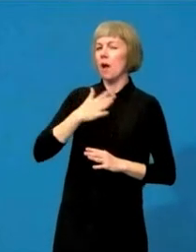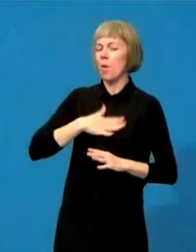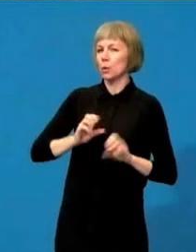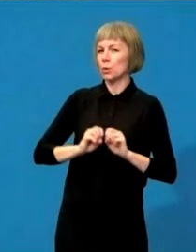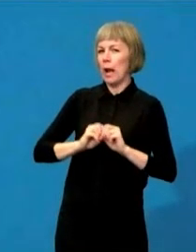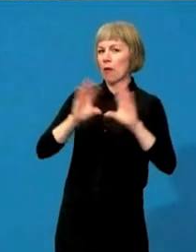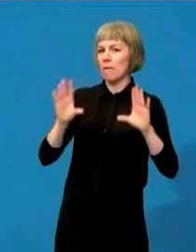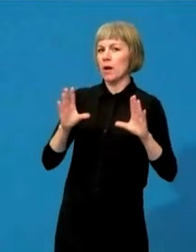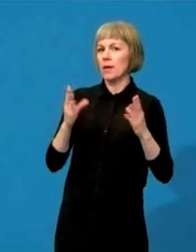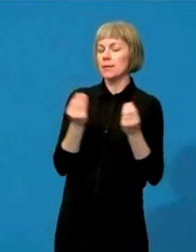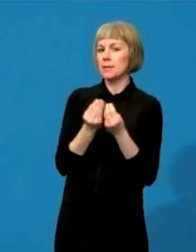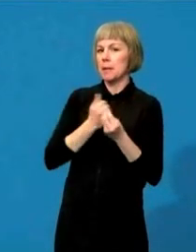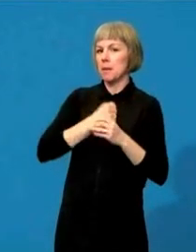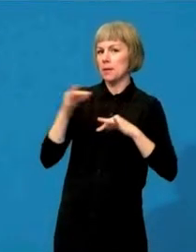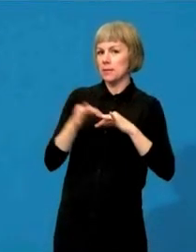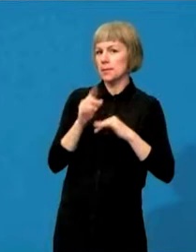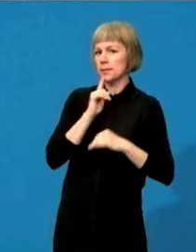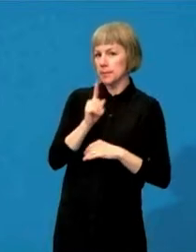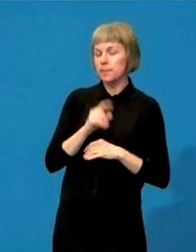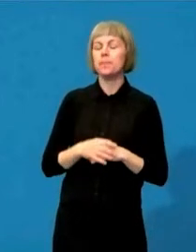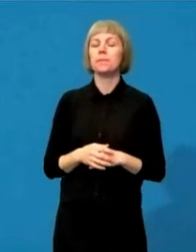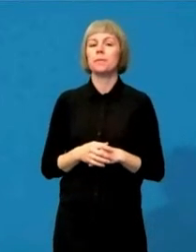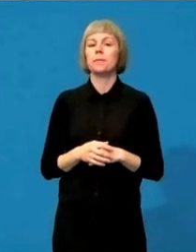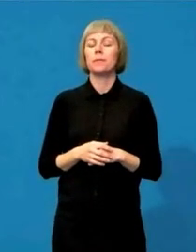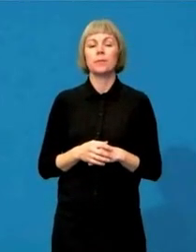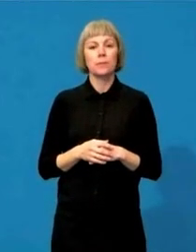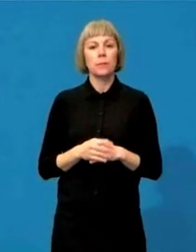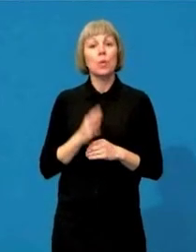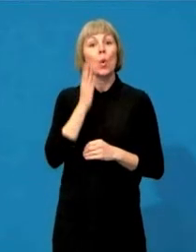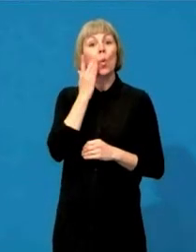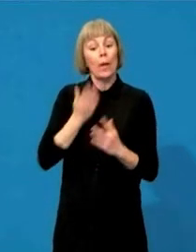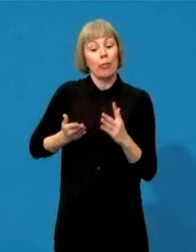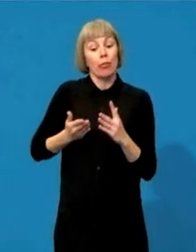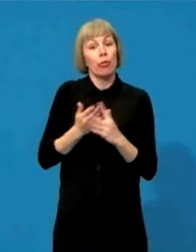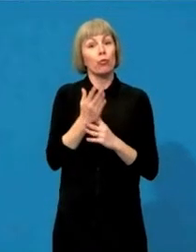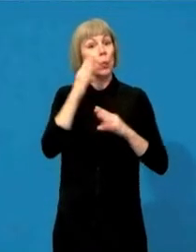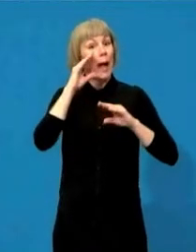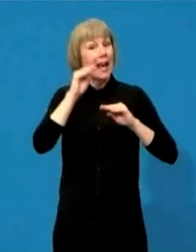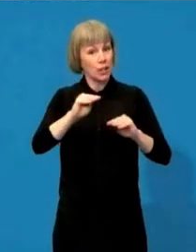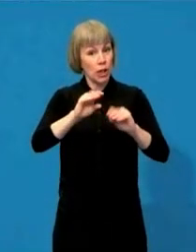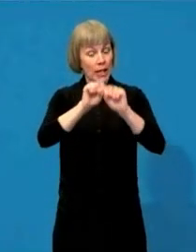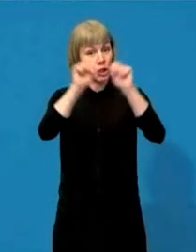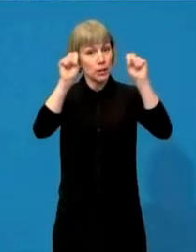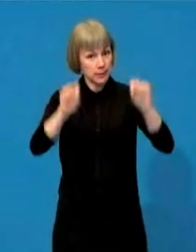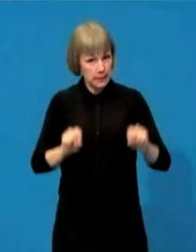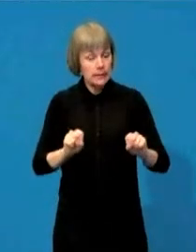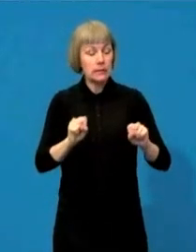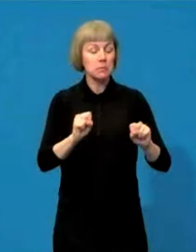When you go through the system in relation to the education system and as a parent of